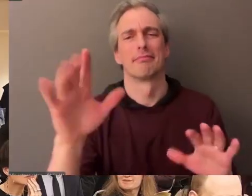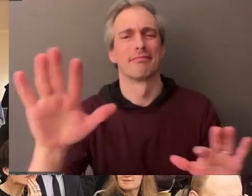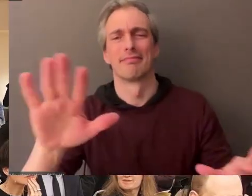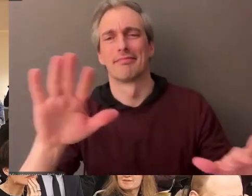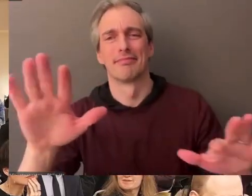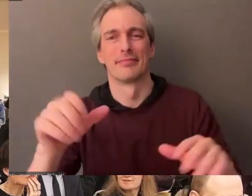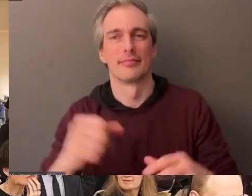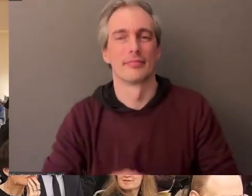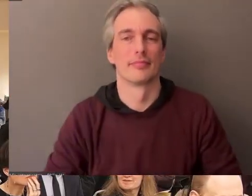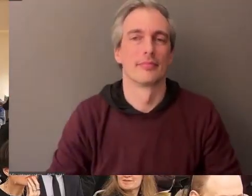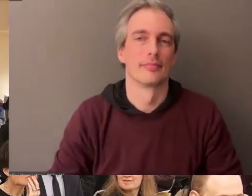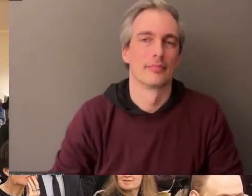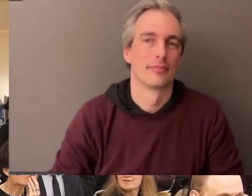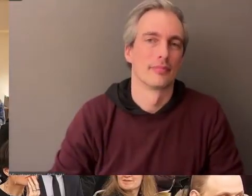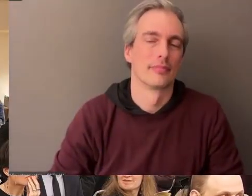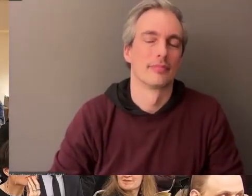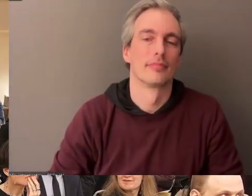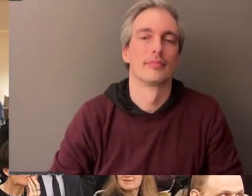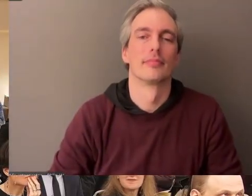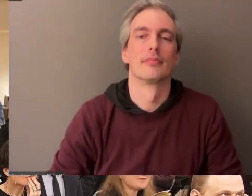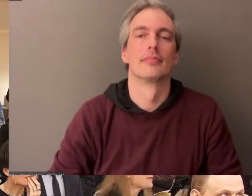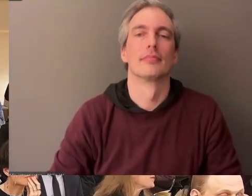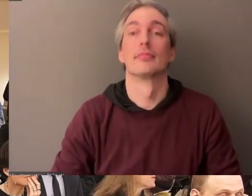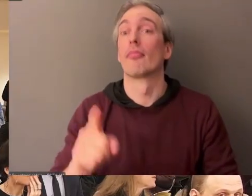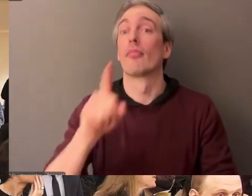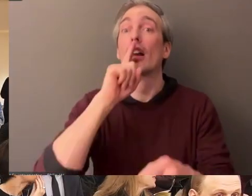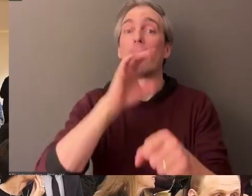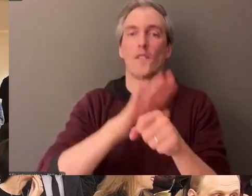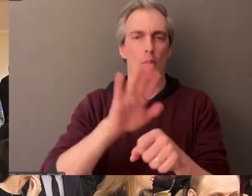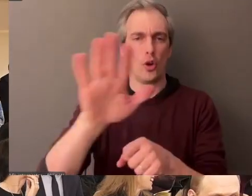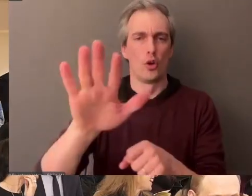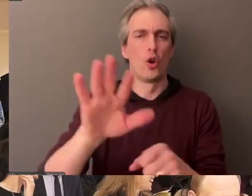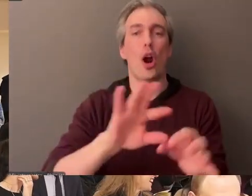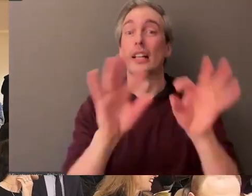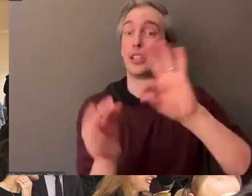They confirmed. Your interpretation was what they were trying to ask. Nice job, Aaron. Thank you very much.